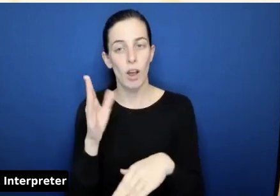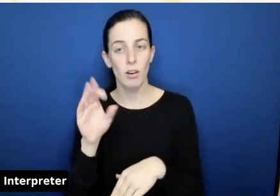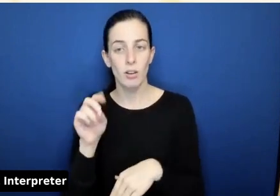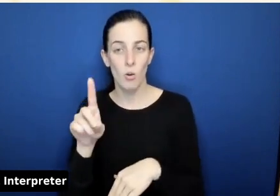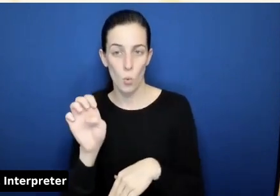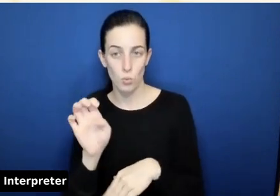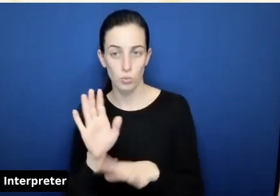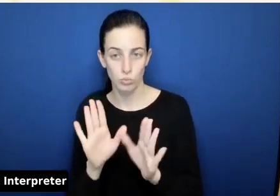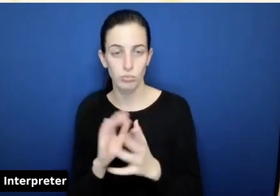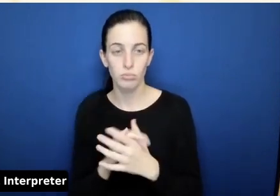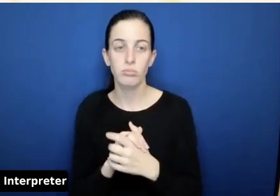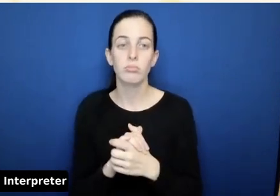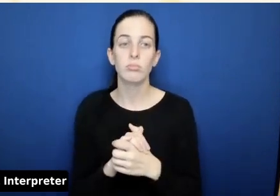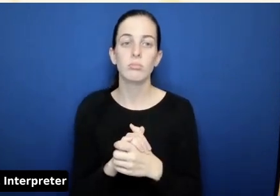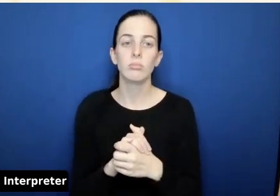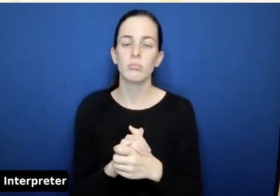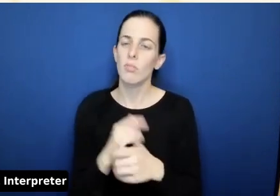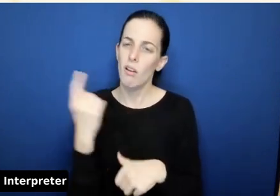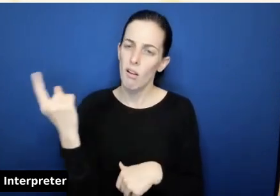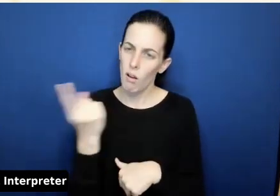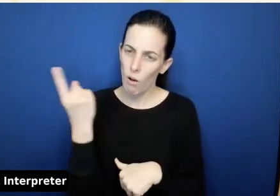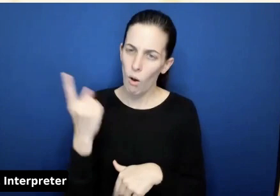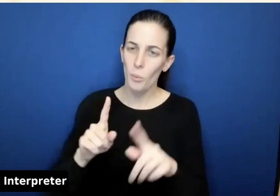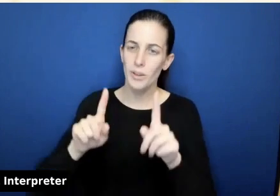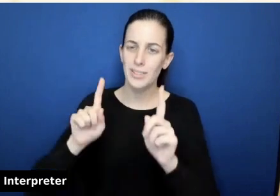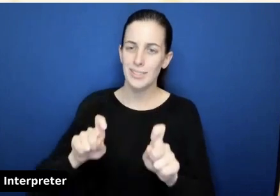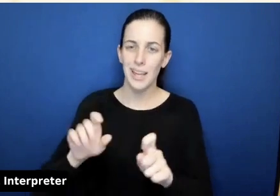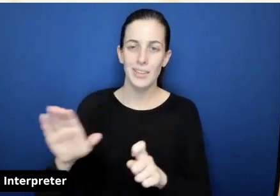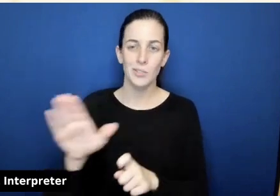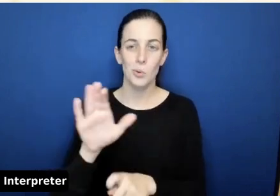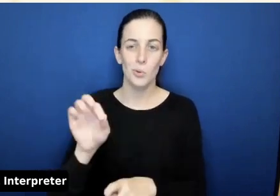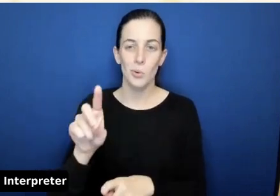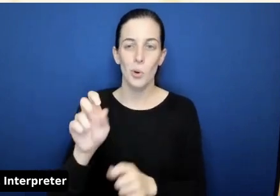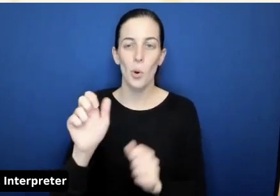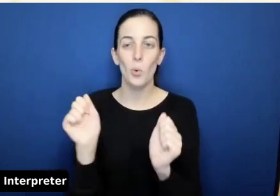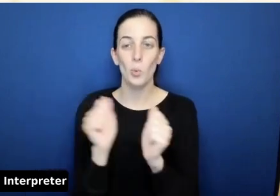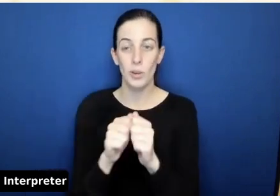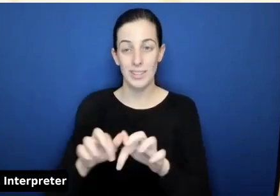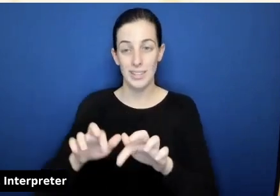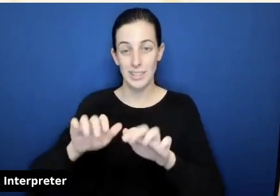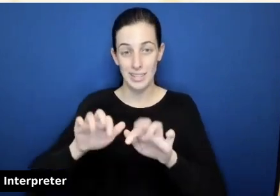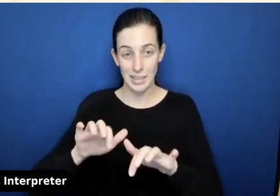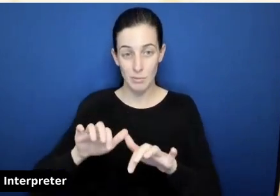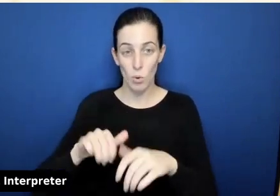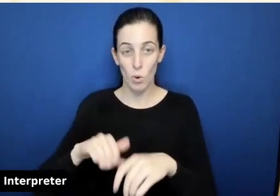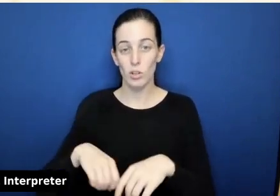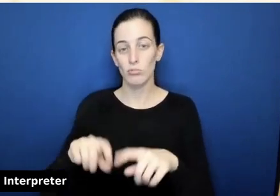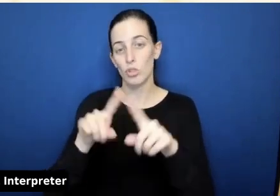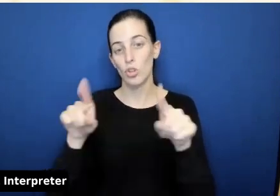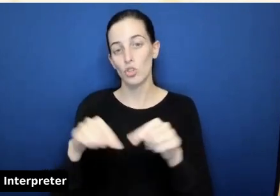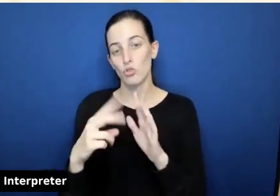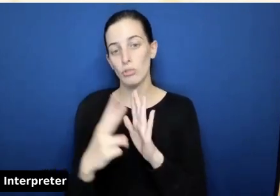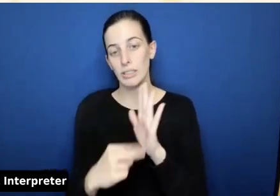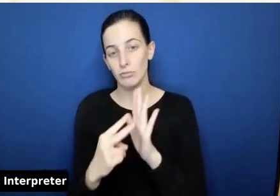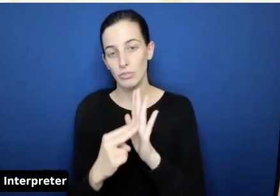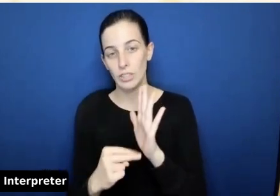Always test your code with keyboard, screen readers like NVDA, JAWS, TalkBack, Voiceover and speech input software.